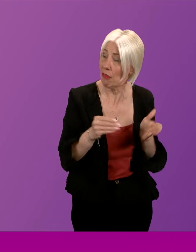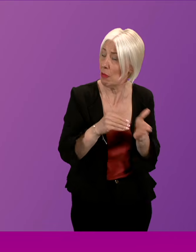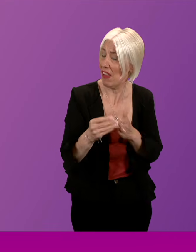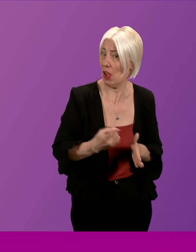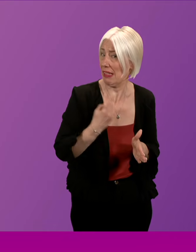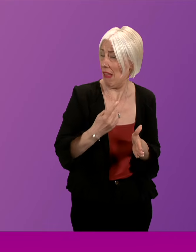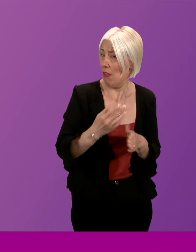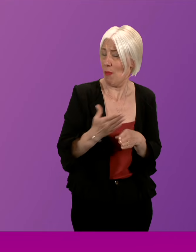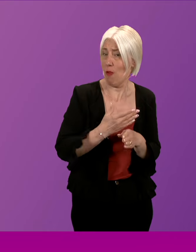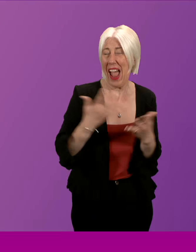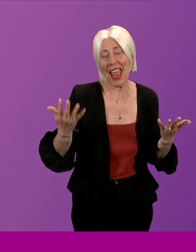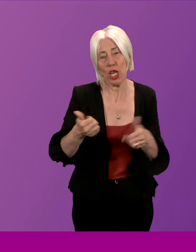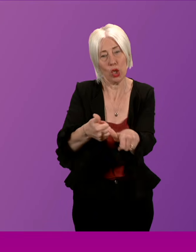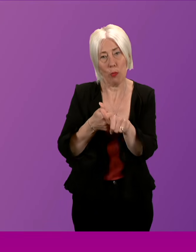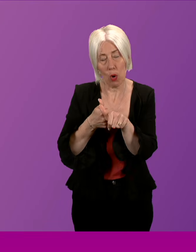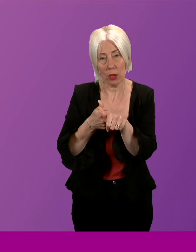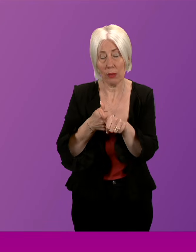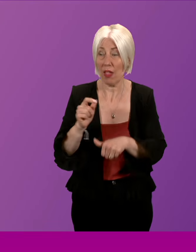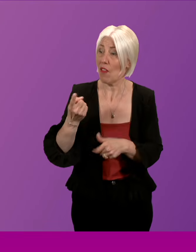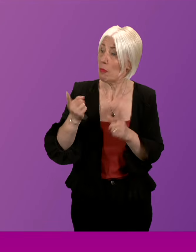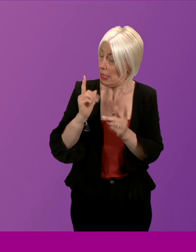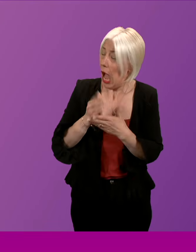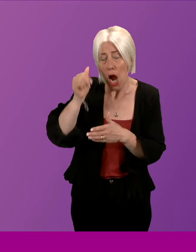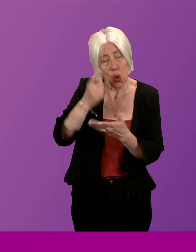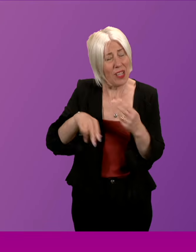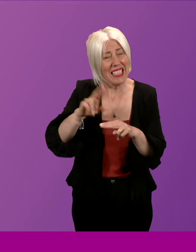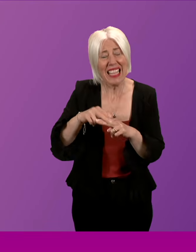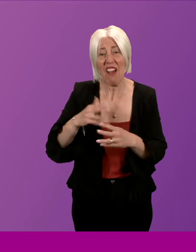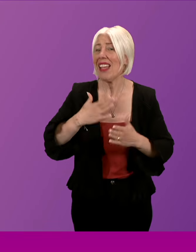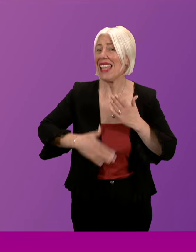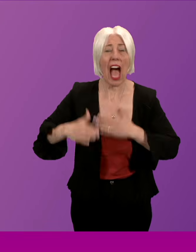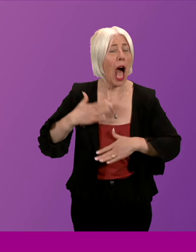Does the First Minister accept that, despite the best efforts of staff, CAMHS are in a dire